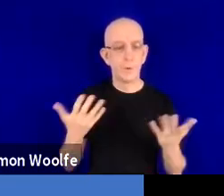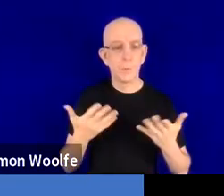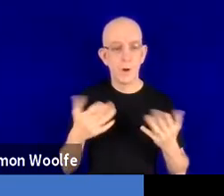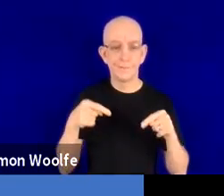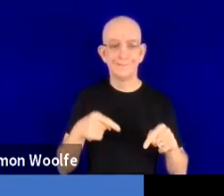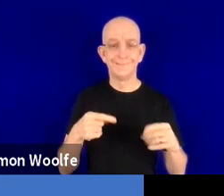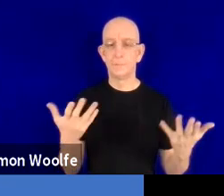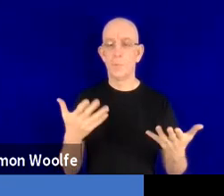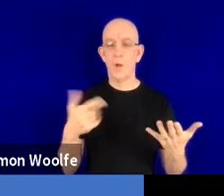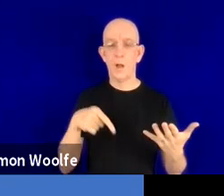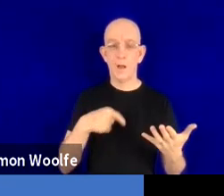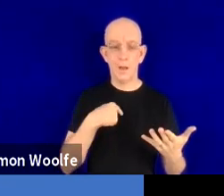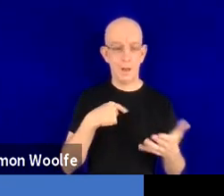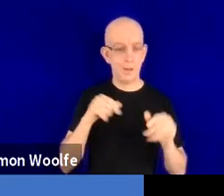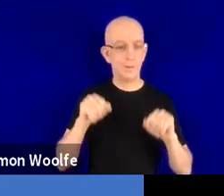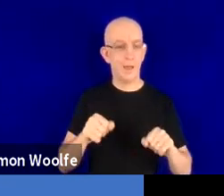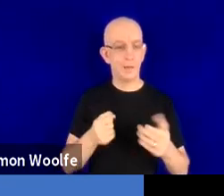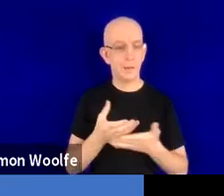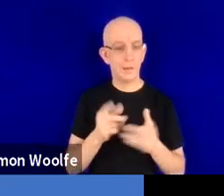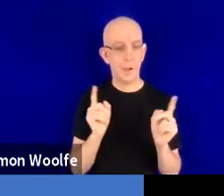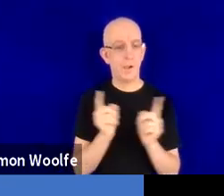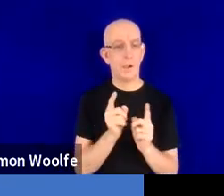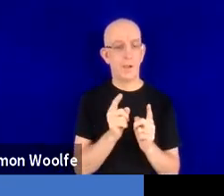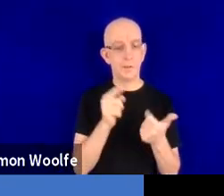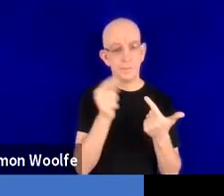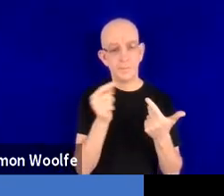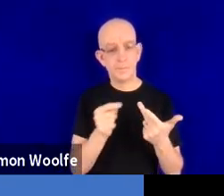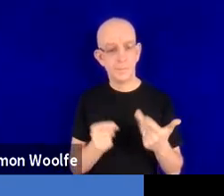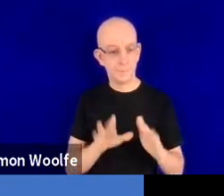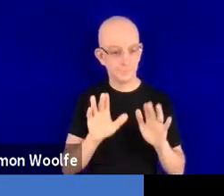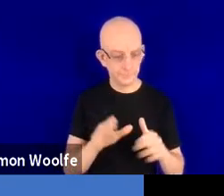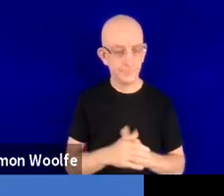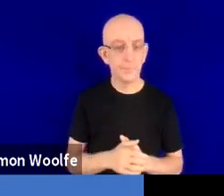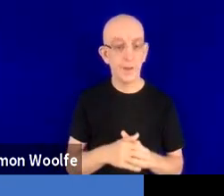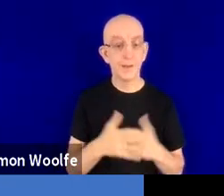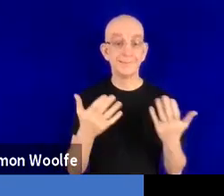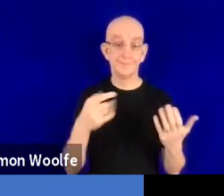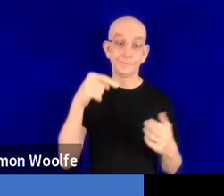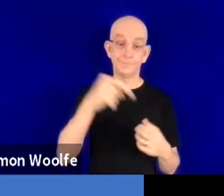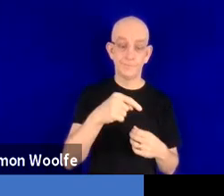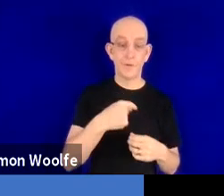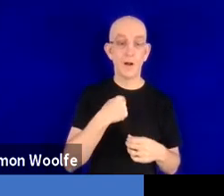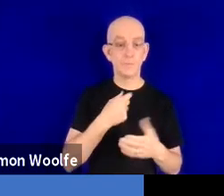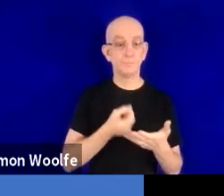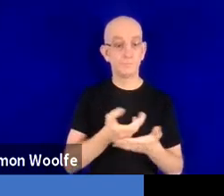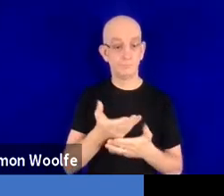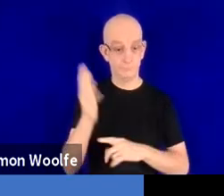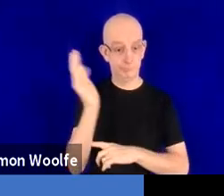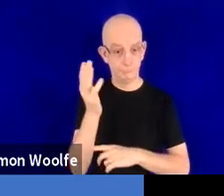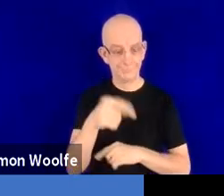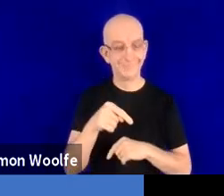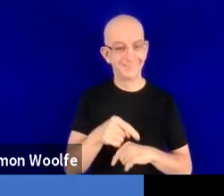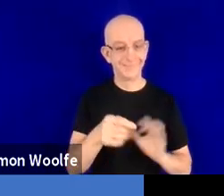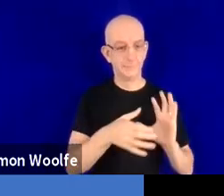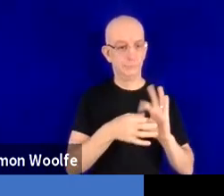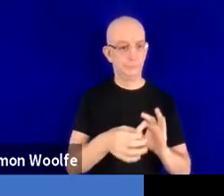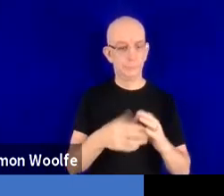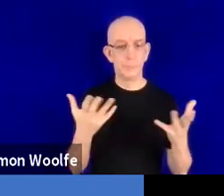So basically what I'm going to present is based on a synthesis paper that we've been undertaking as part of this UNPRPD joint program on disability